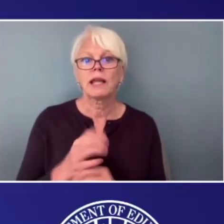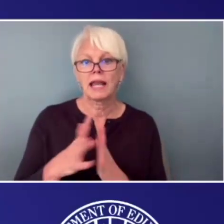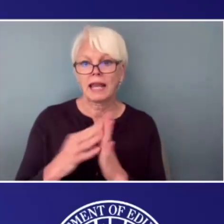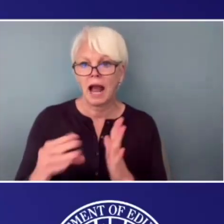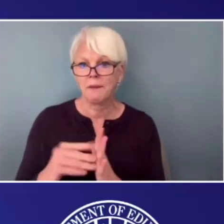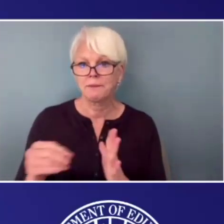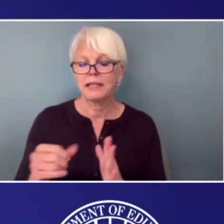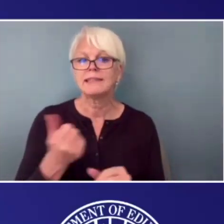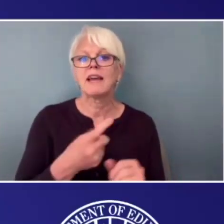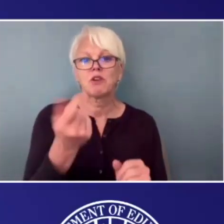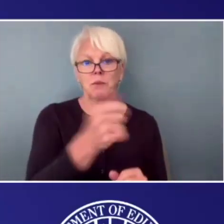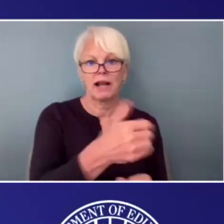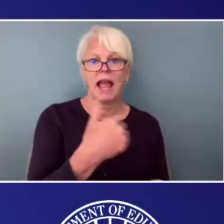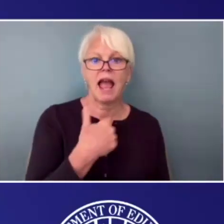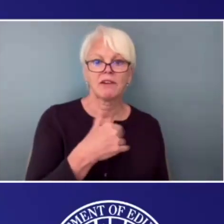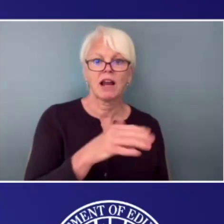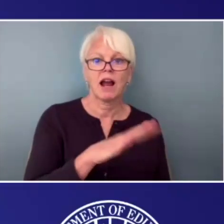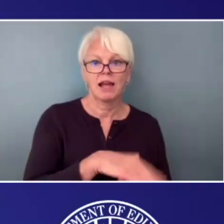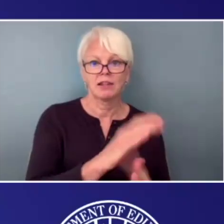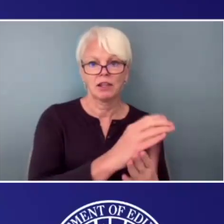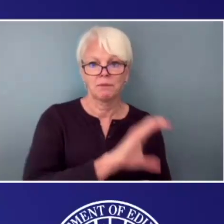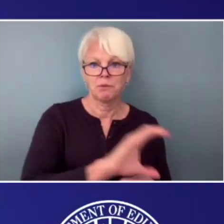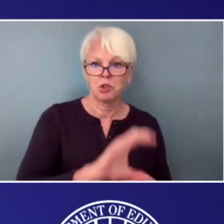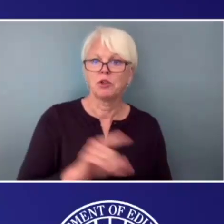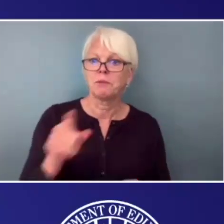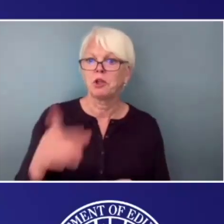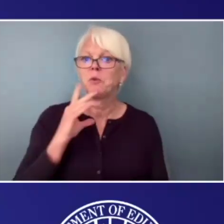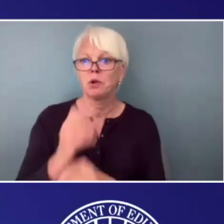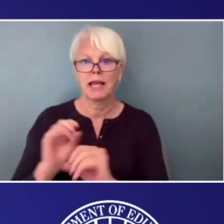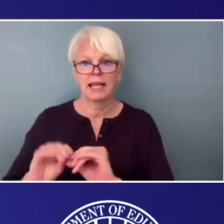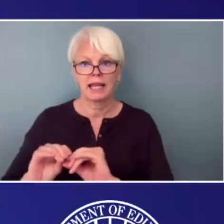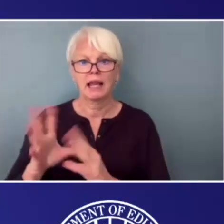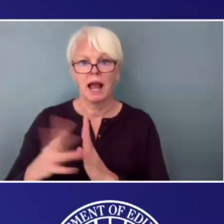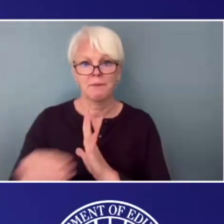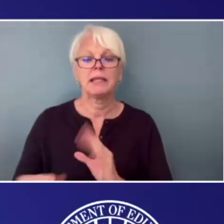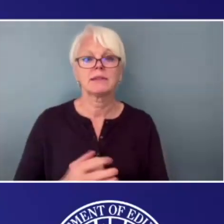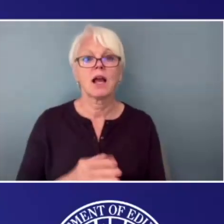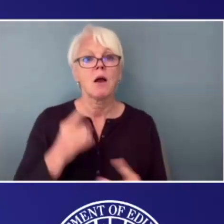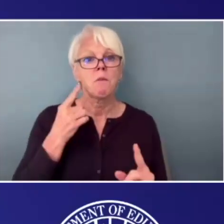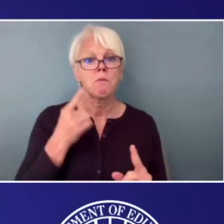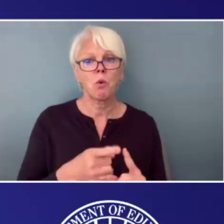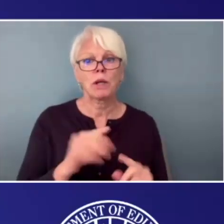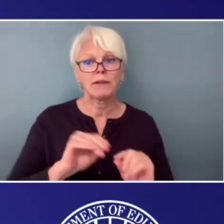computer. Point of clarification, due to the shutdown, we are not able to